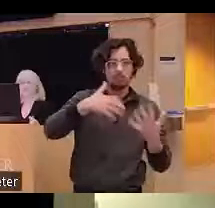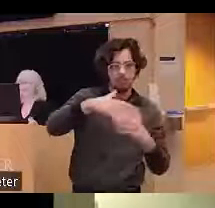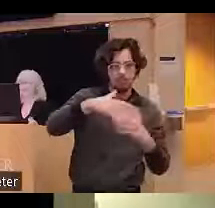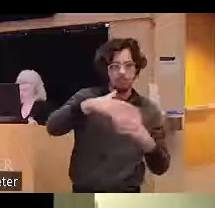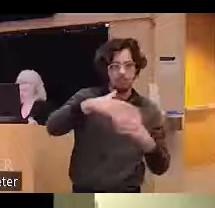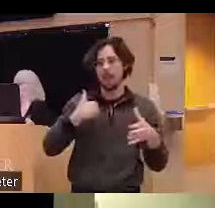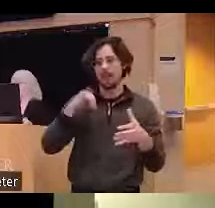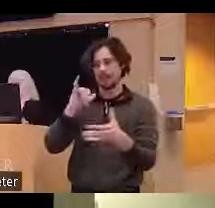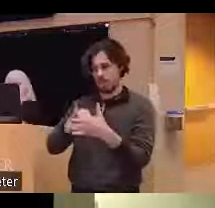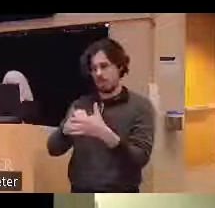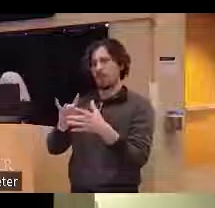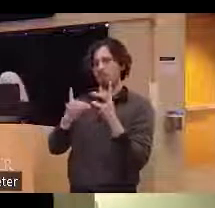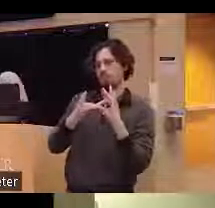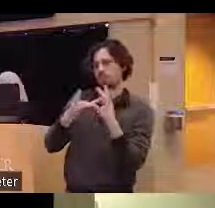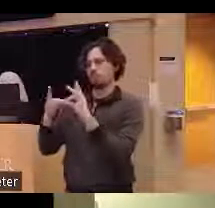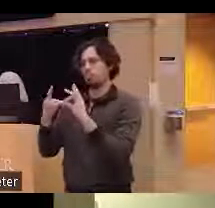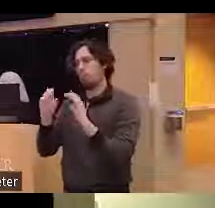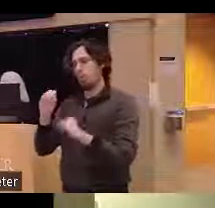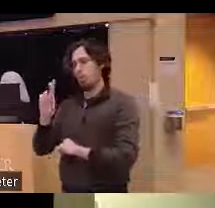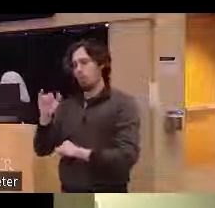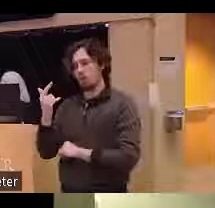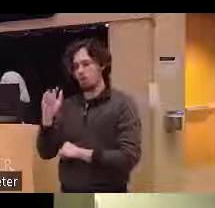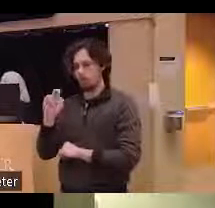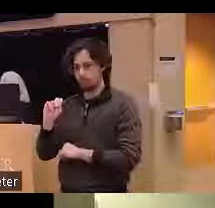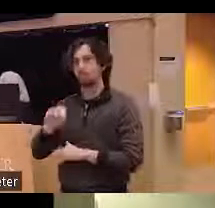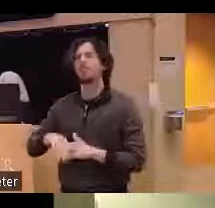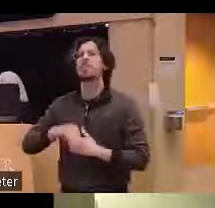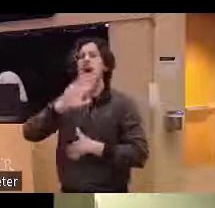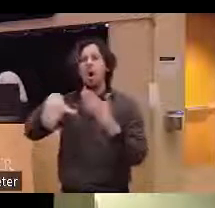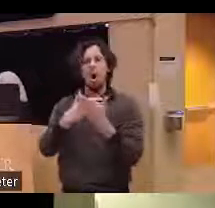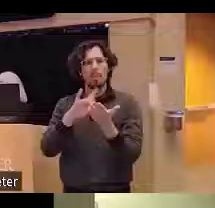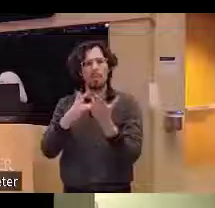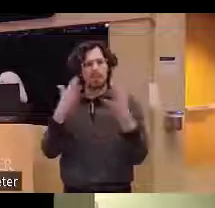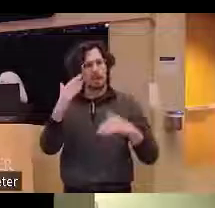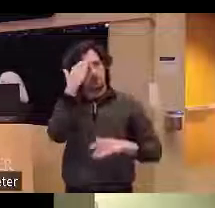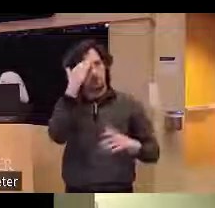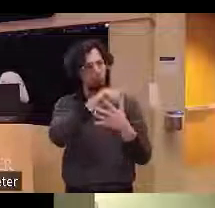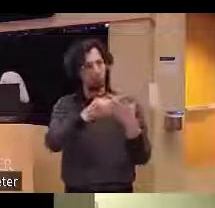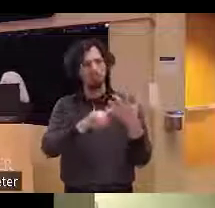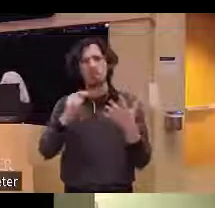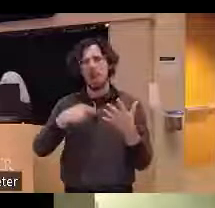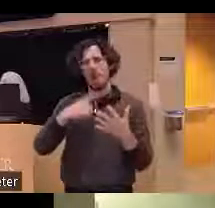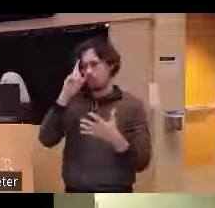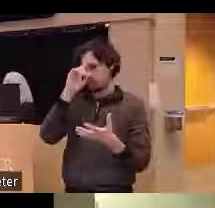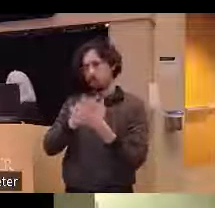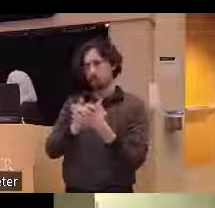very very well known in all of medicine um but I believe this must be true of schizophrenia if it's